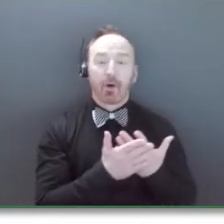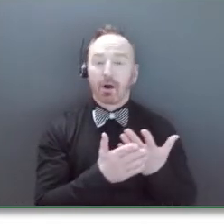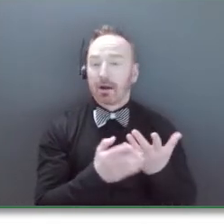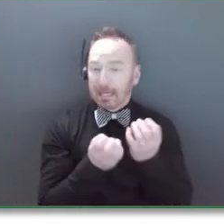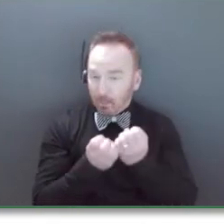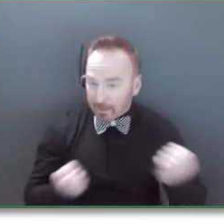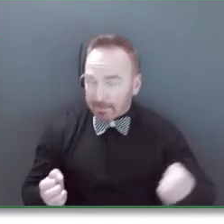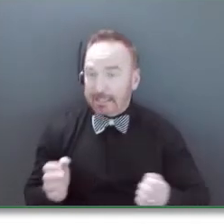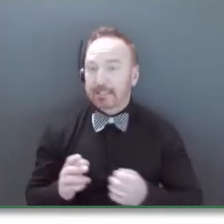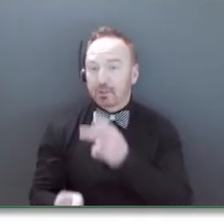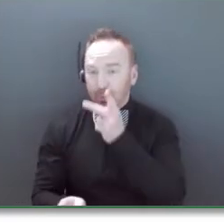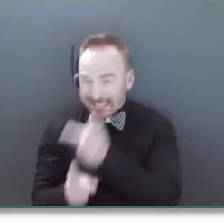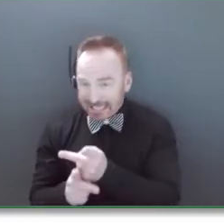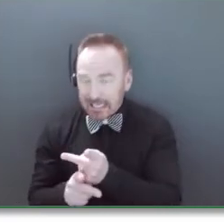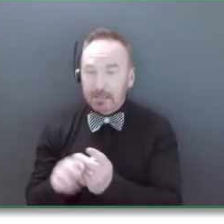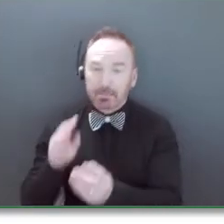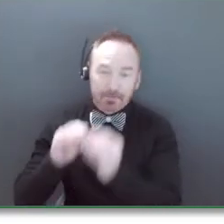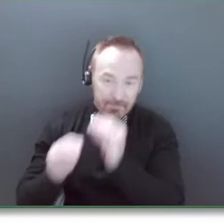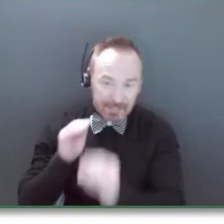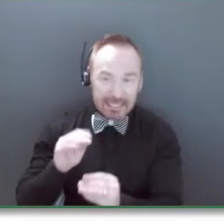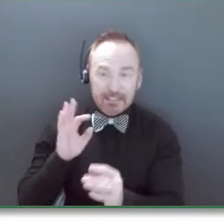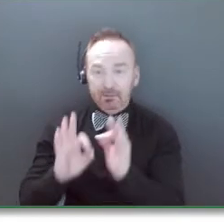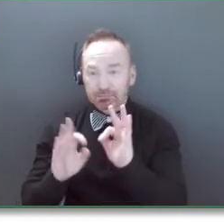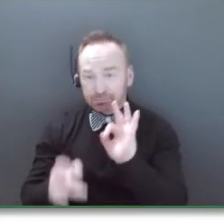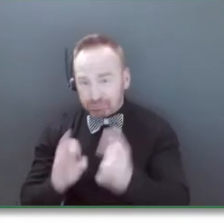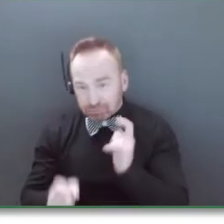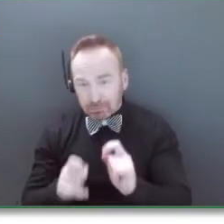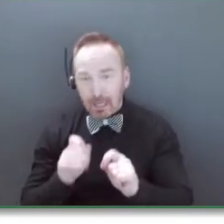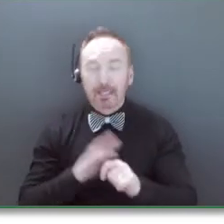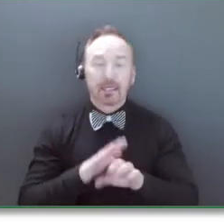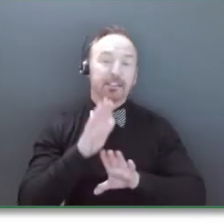trail classification system specifically for the trail riders so